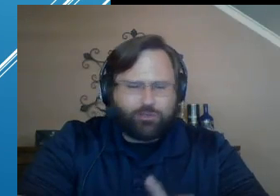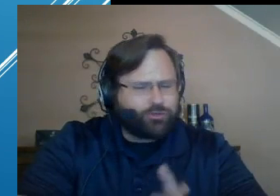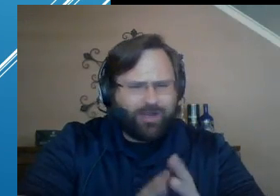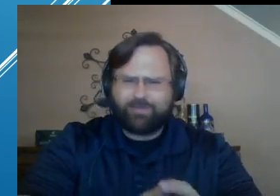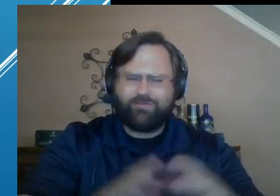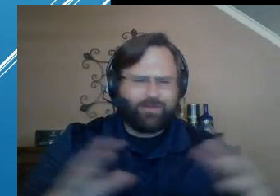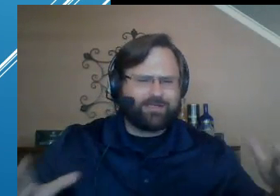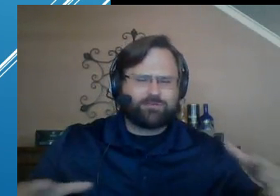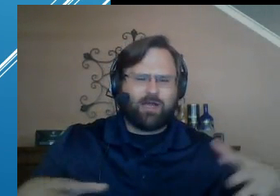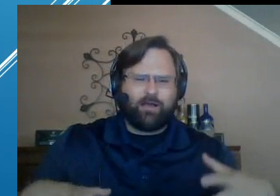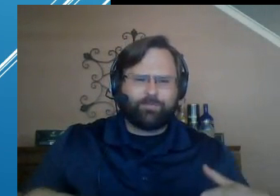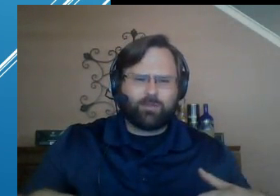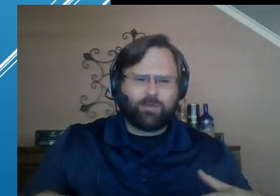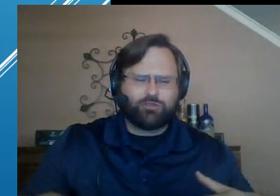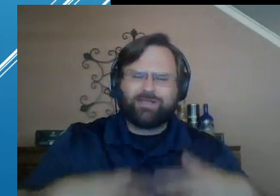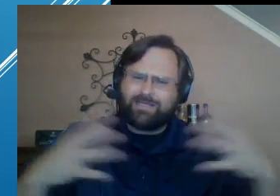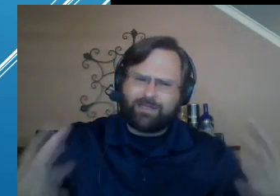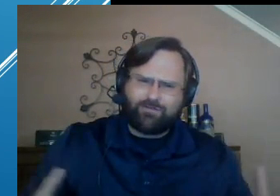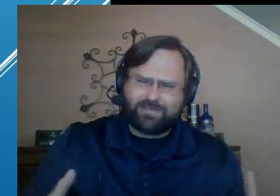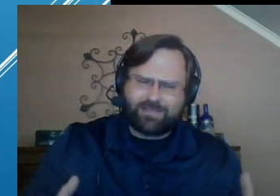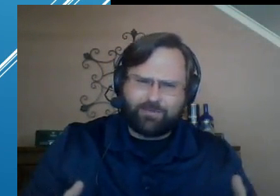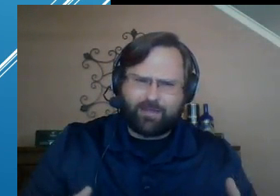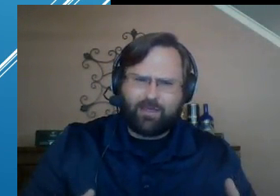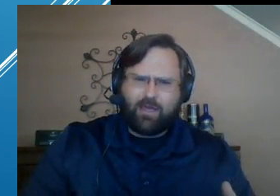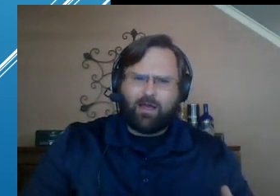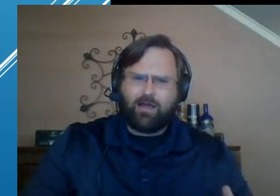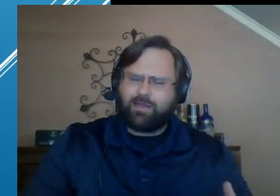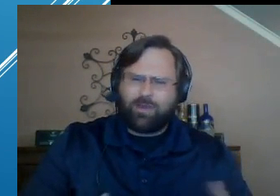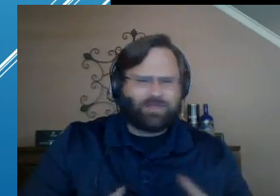you're trying very hard you're trying to clarify something in a way that's